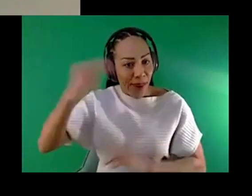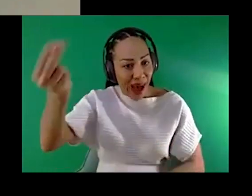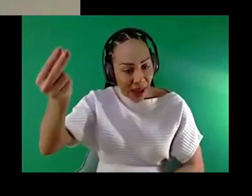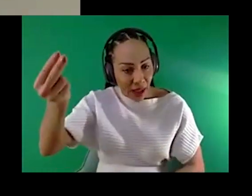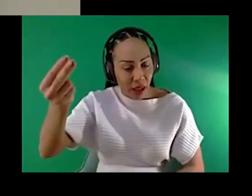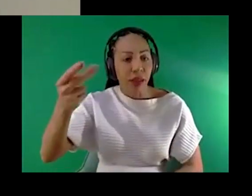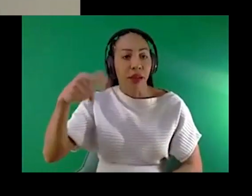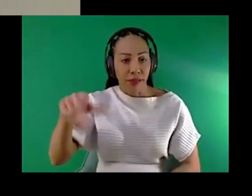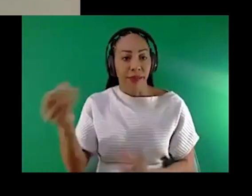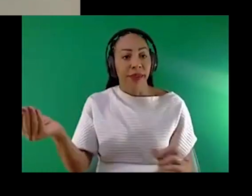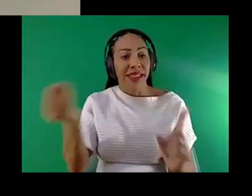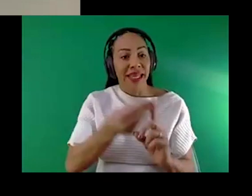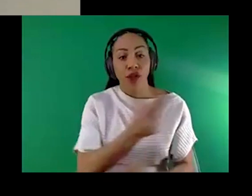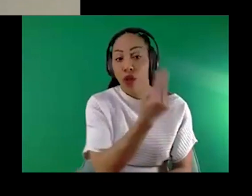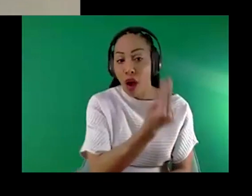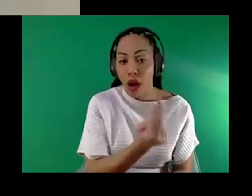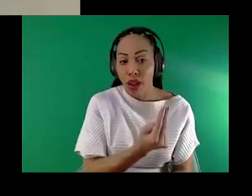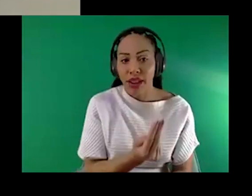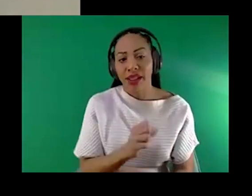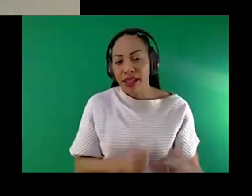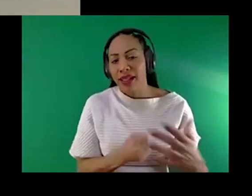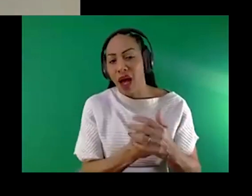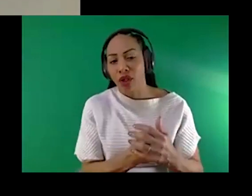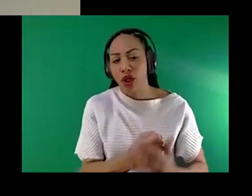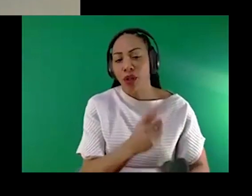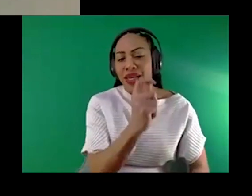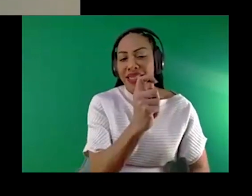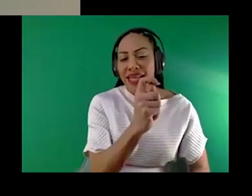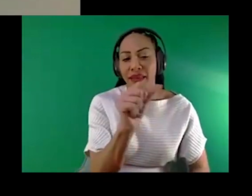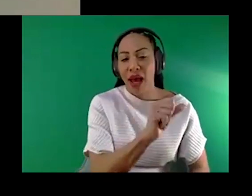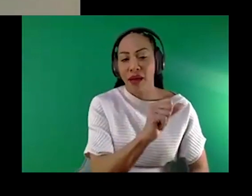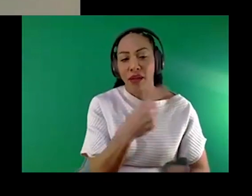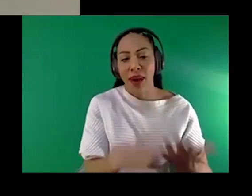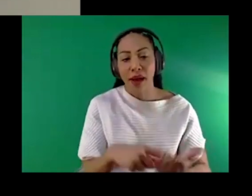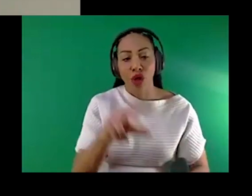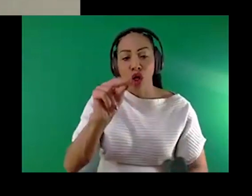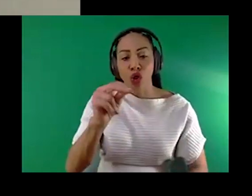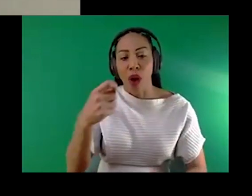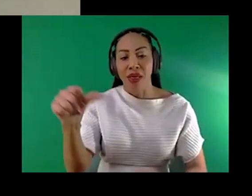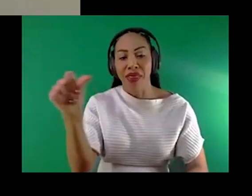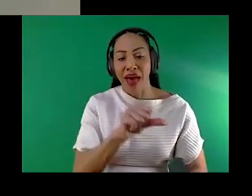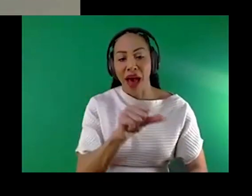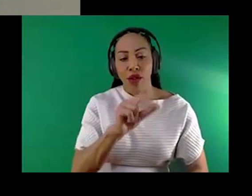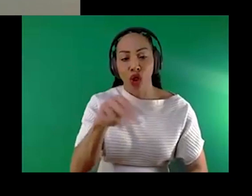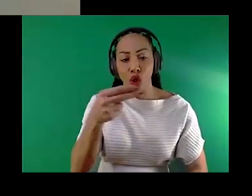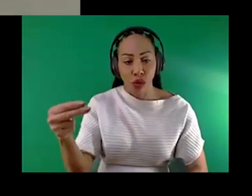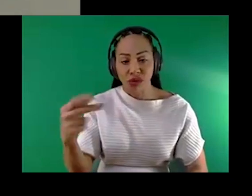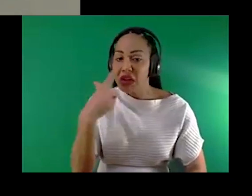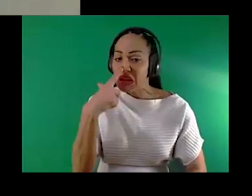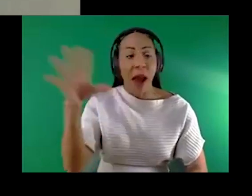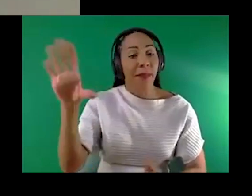£10,000 uh which is about 12,000 um and it can be paid to the artist or host organisation the